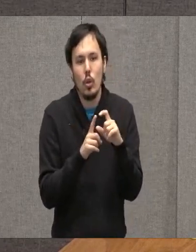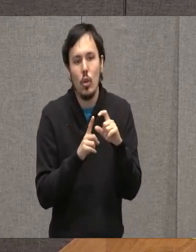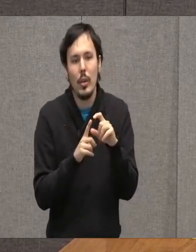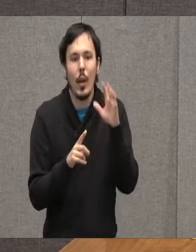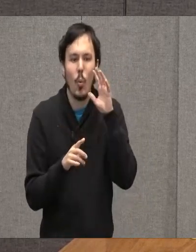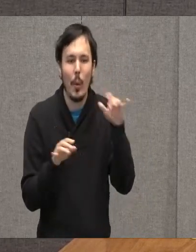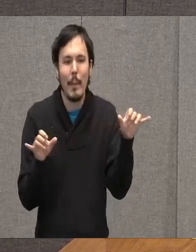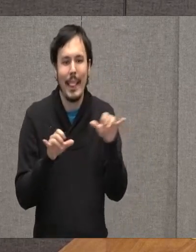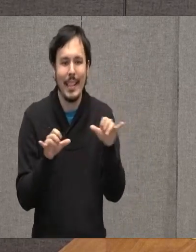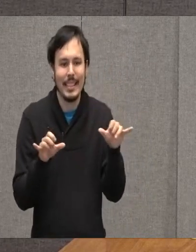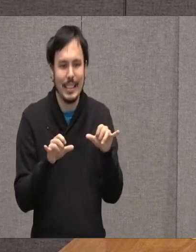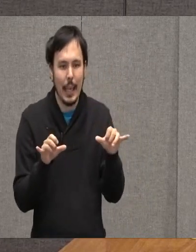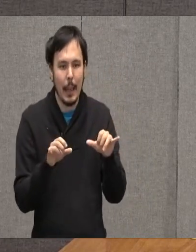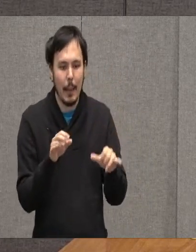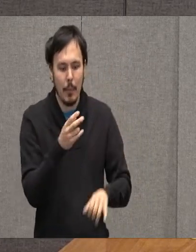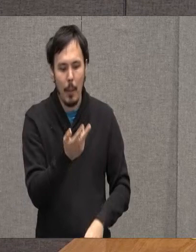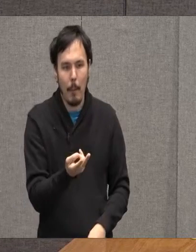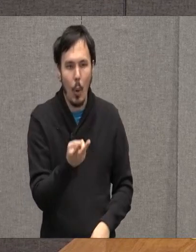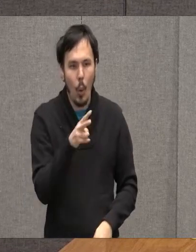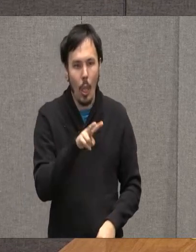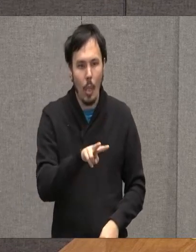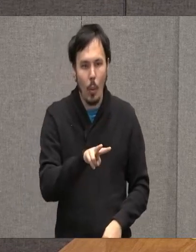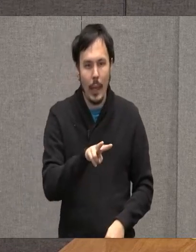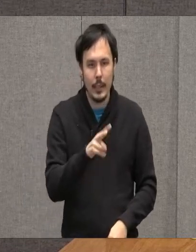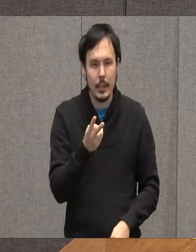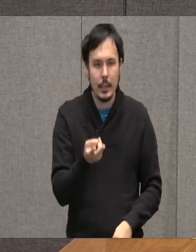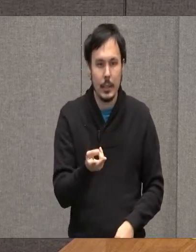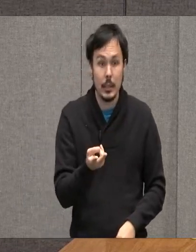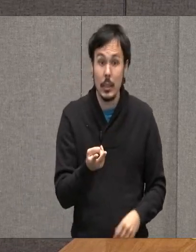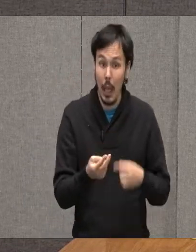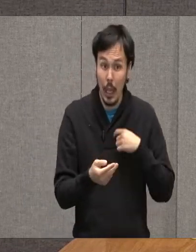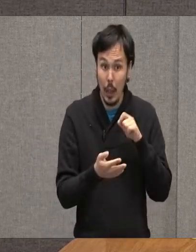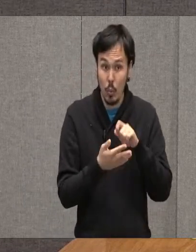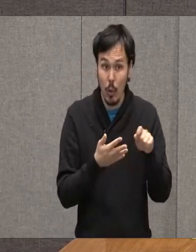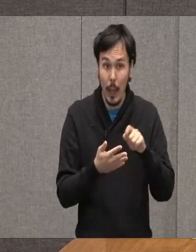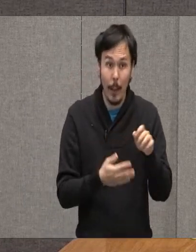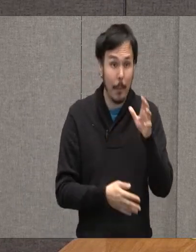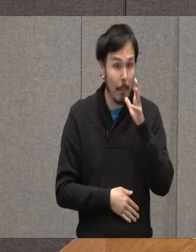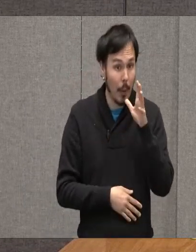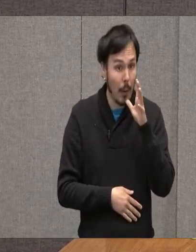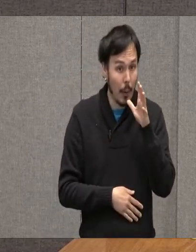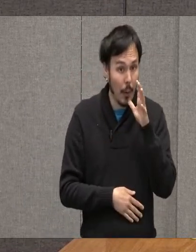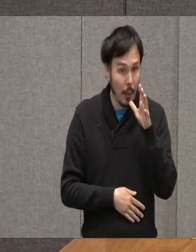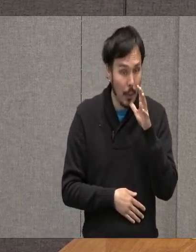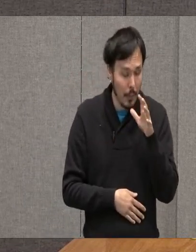Let me show you what I mean. If I write the word mom, I can read that this direction